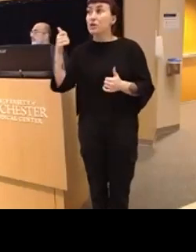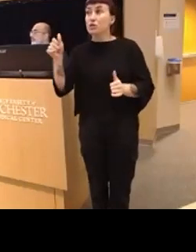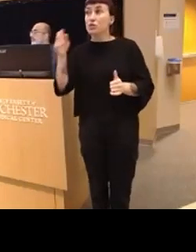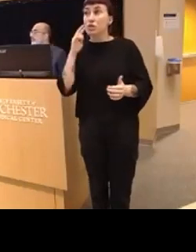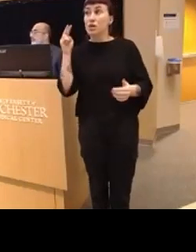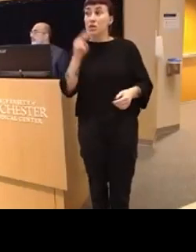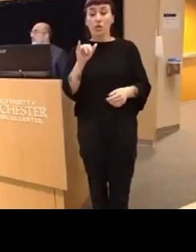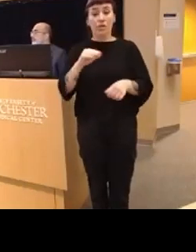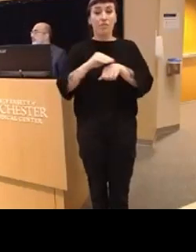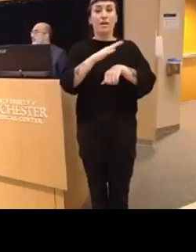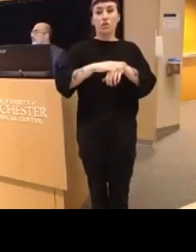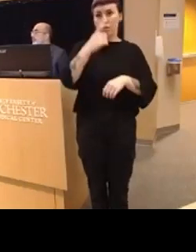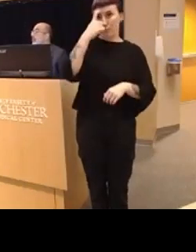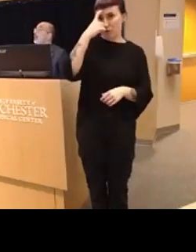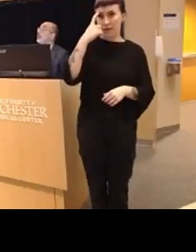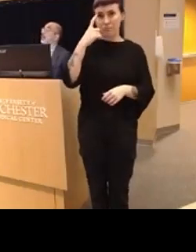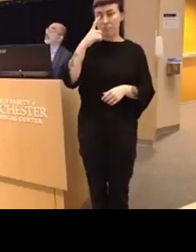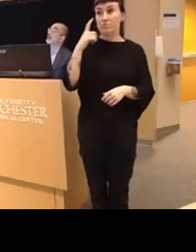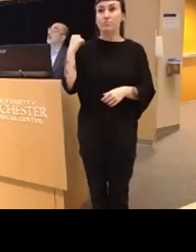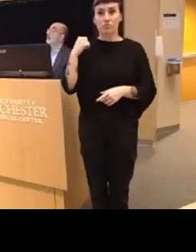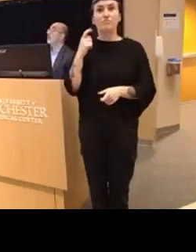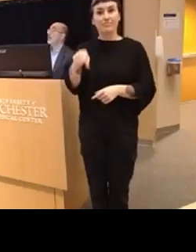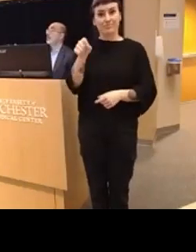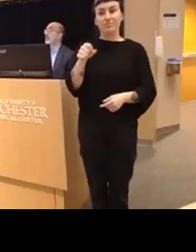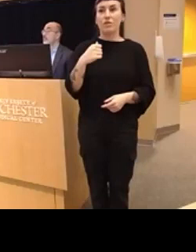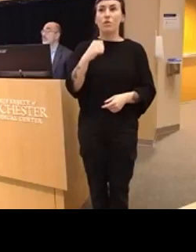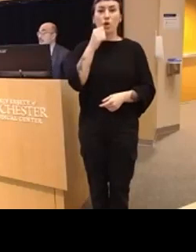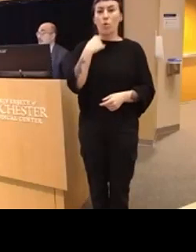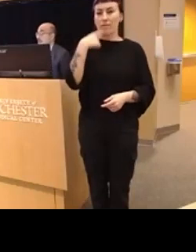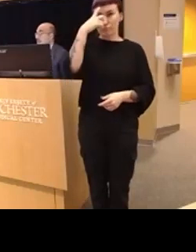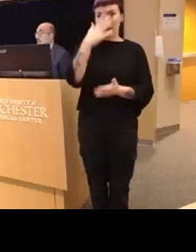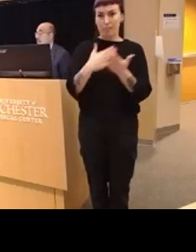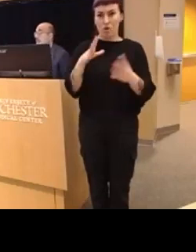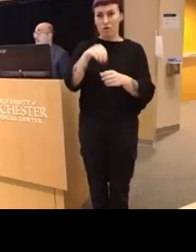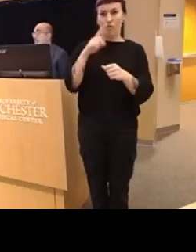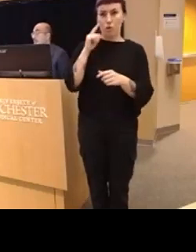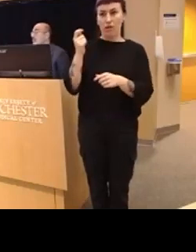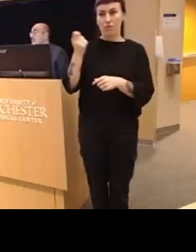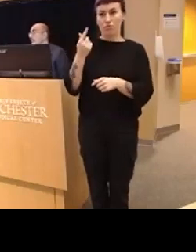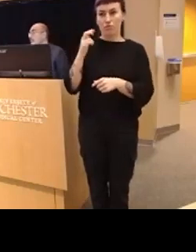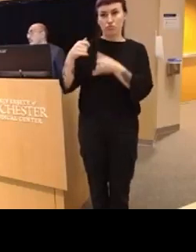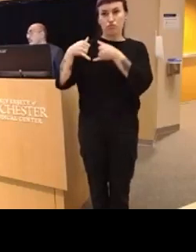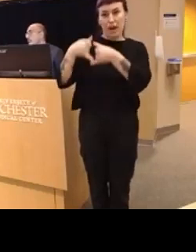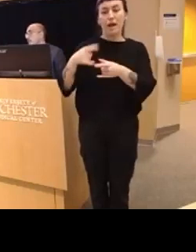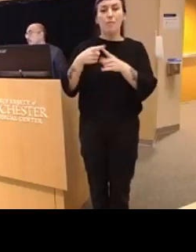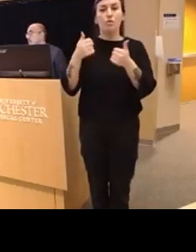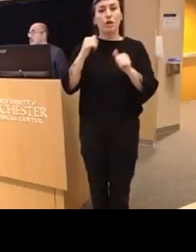its effect on the brain actually exactly Yeah well yeah yeah we didn't we don't have a brain piece in there for the grant but that we're we're trying to just do the clinical outcomes